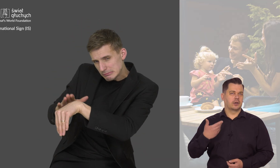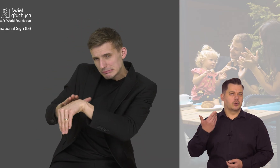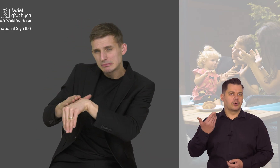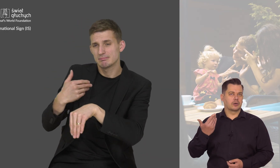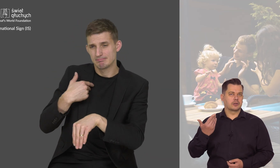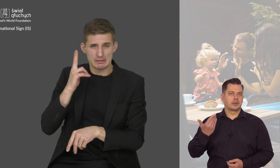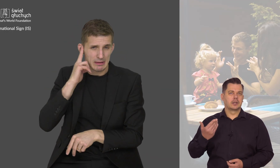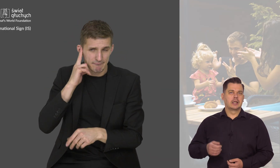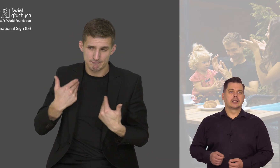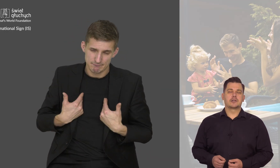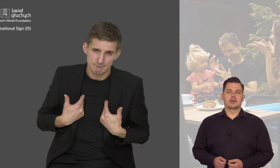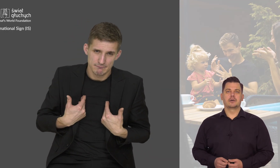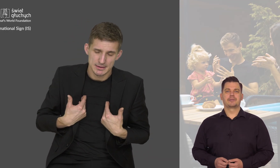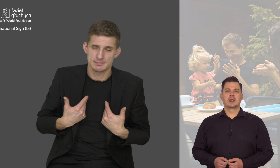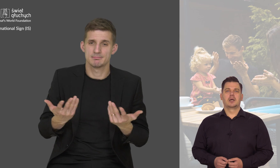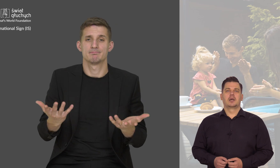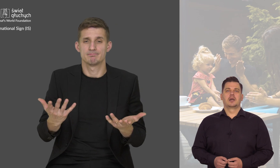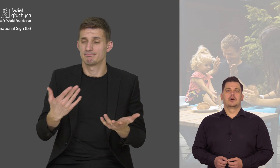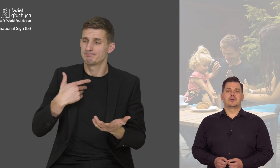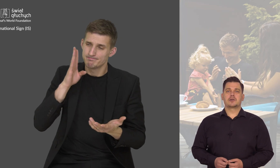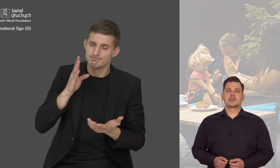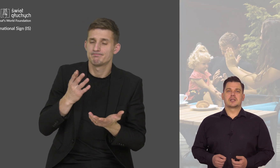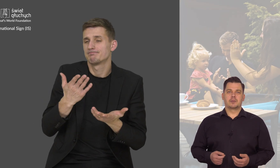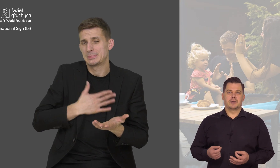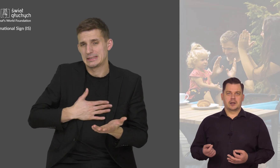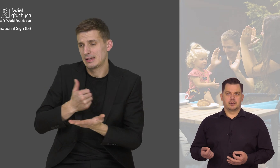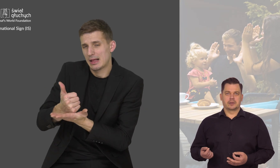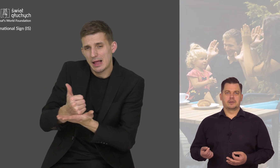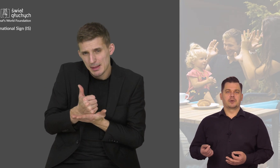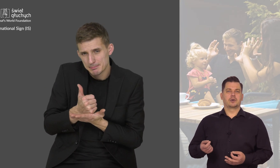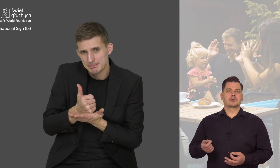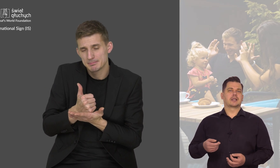who are aware of your deafness. Most emergency alert systems